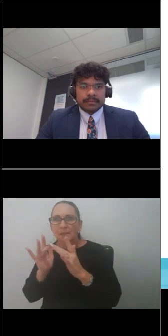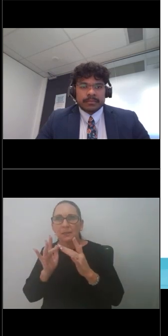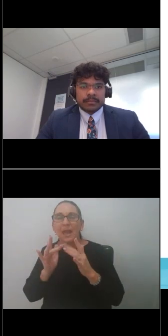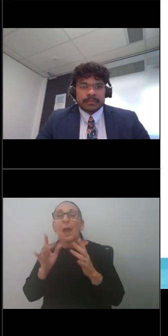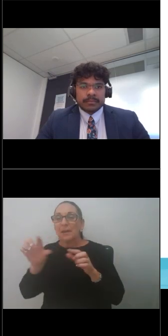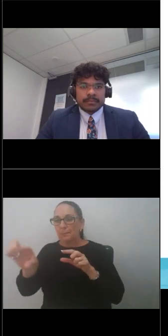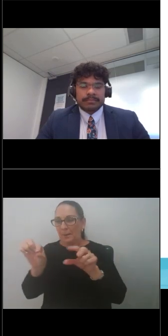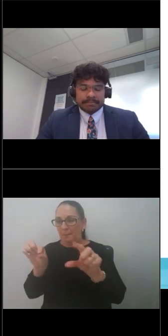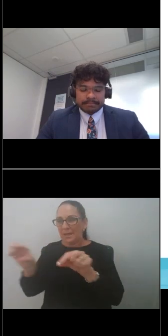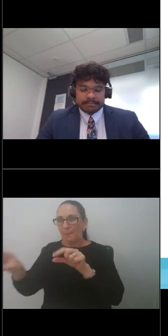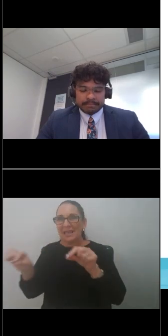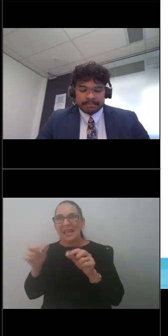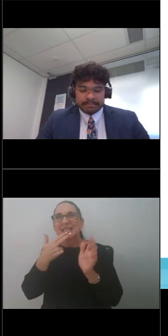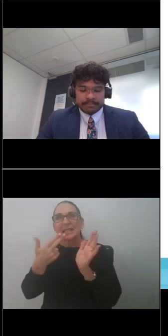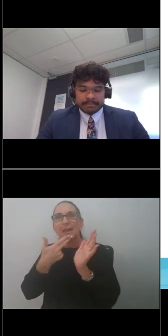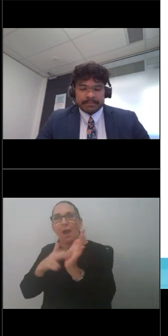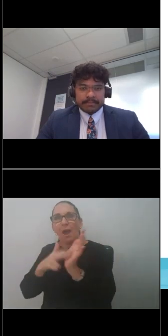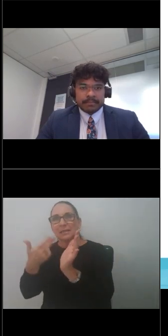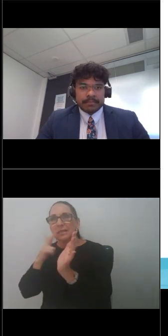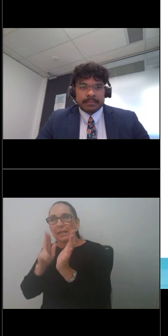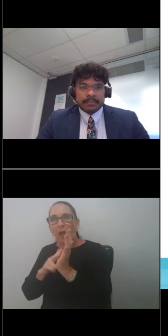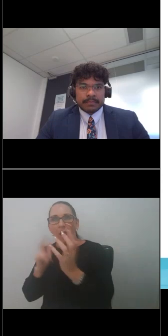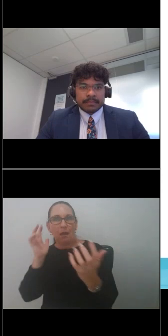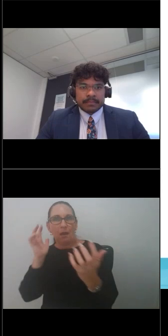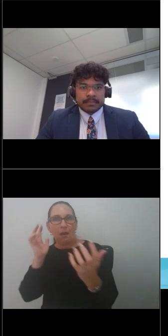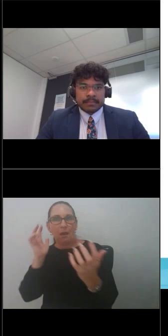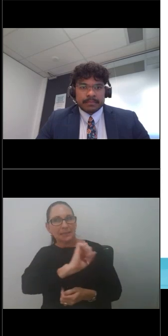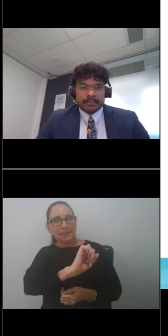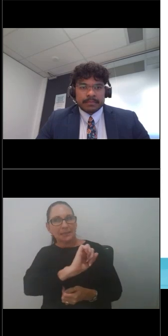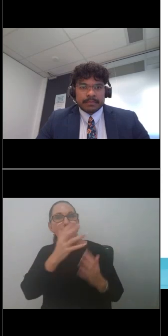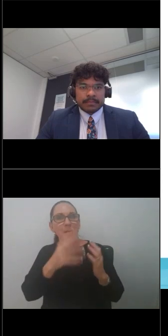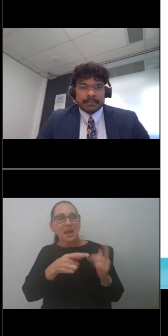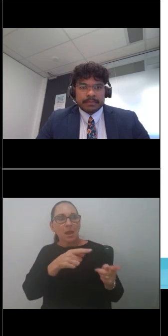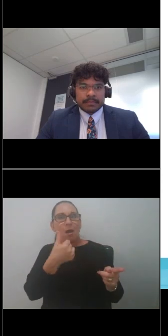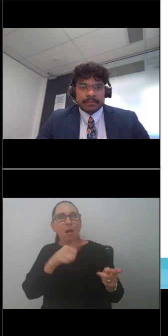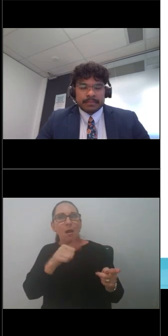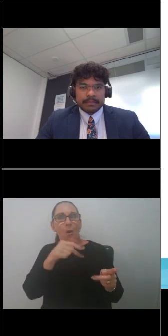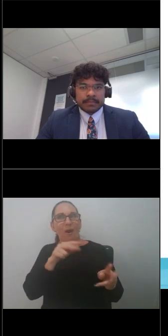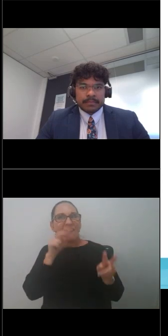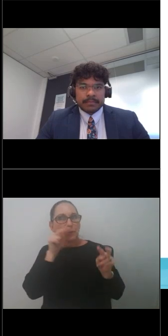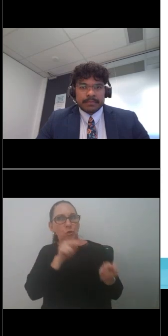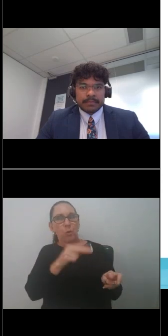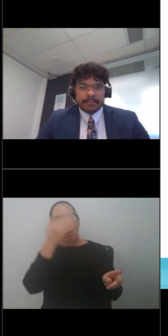and it's just that visual cue that visual reminder they can take away with them um and like it's